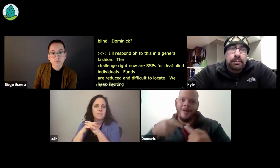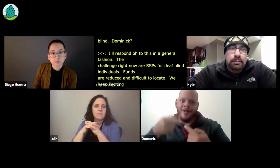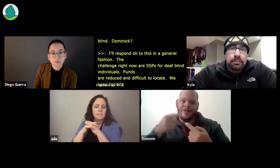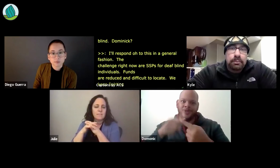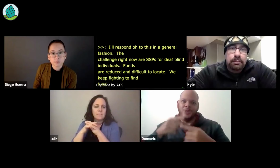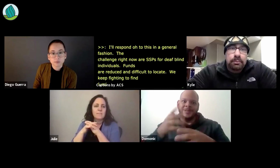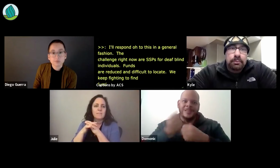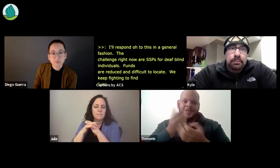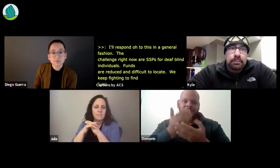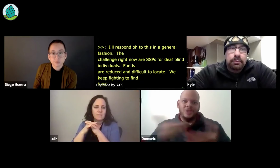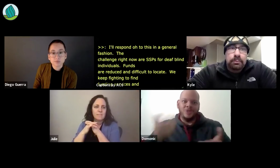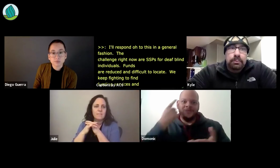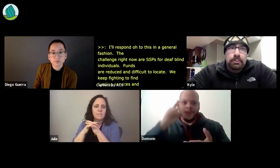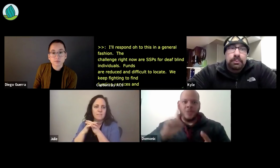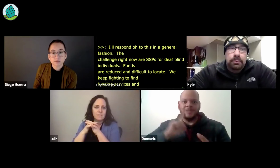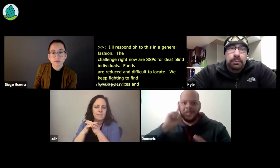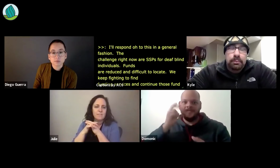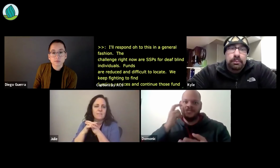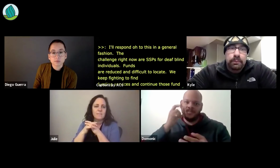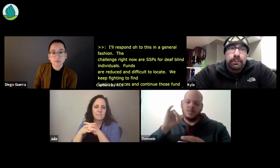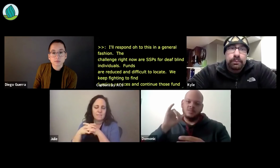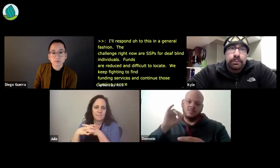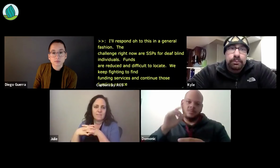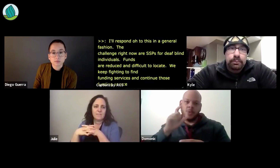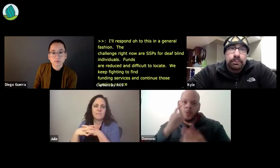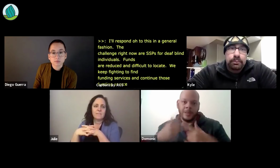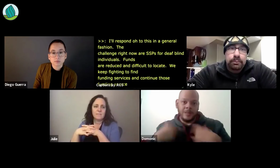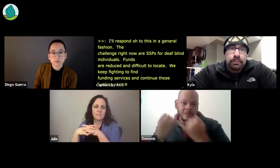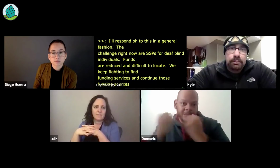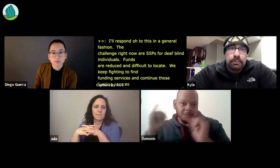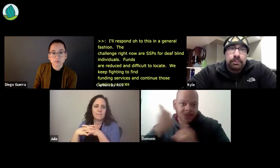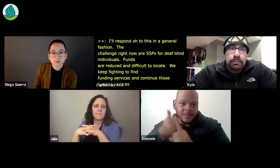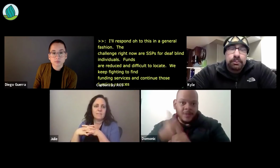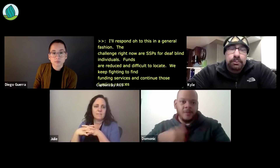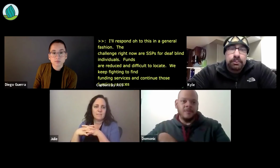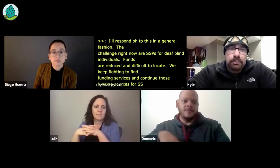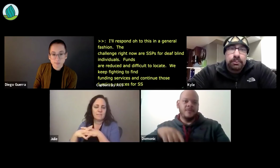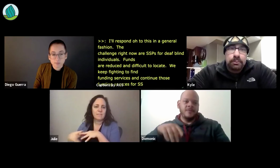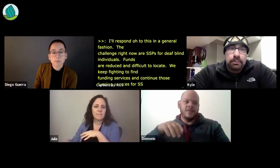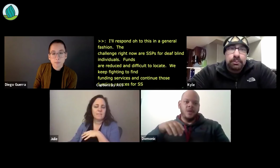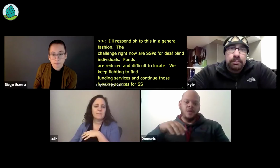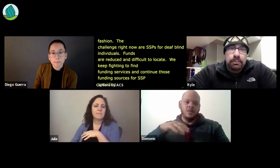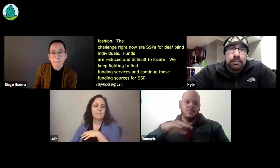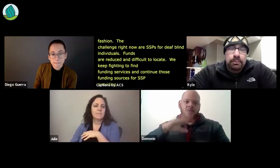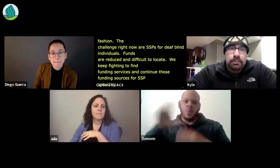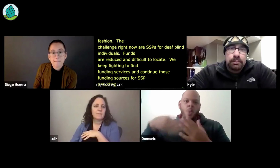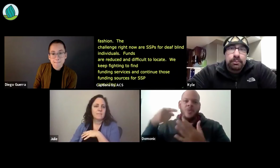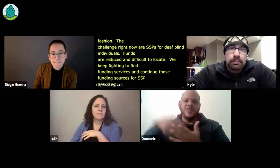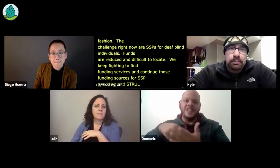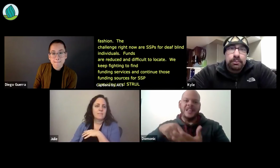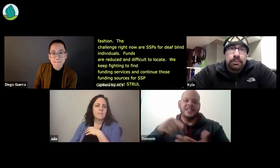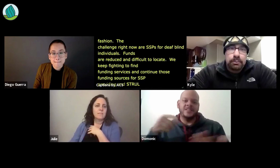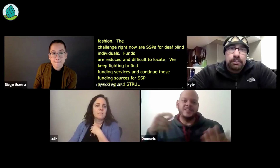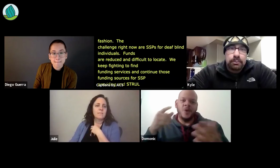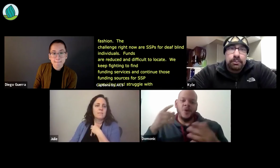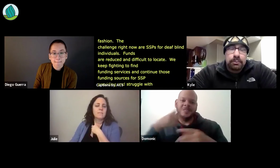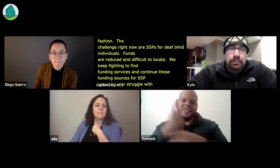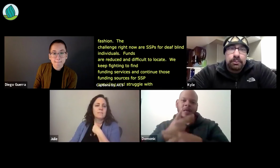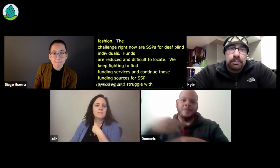with the social distancing issue to find support for deaf individuals that live on their own to be able to provide them that support.